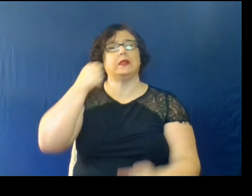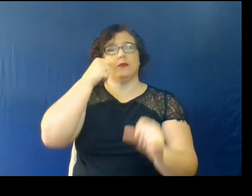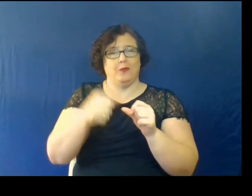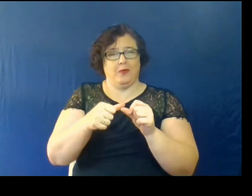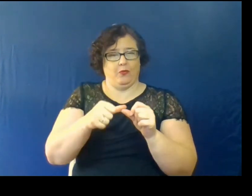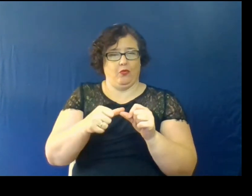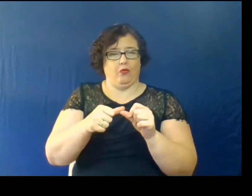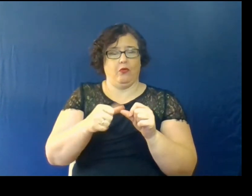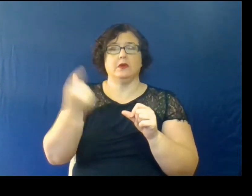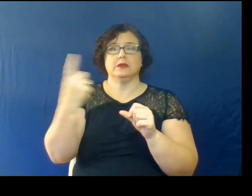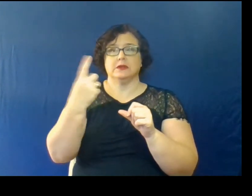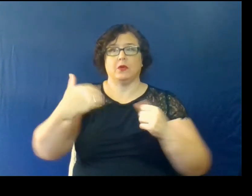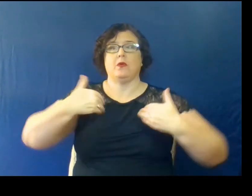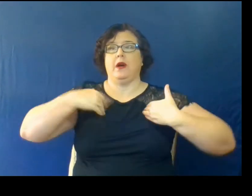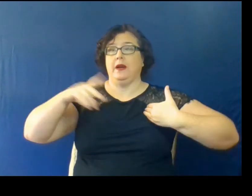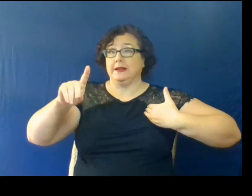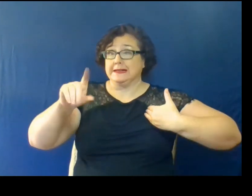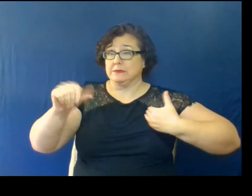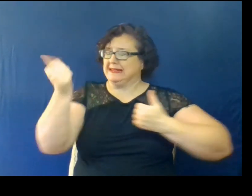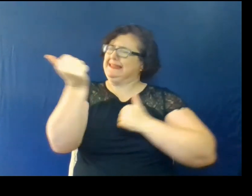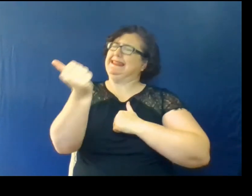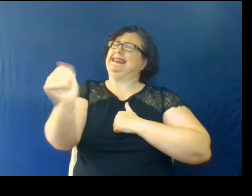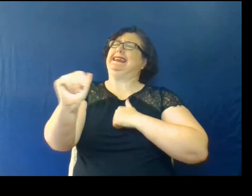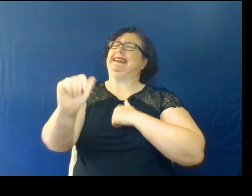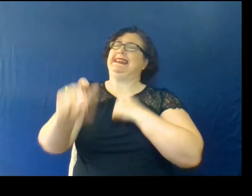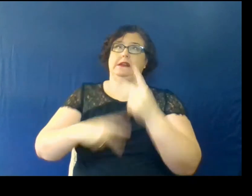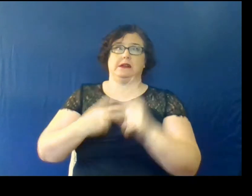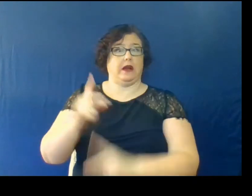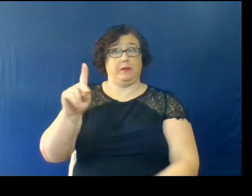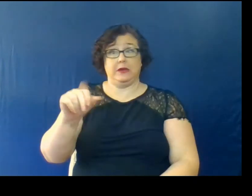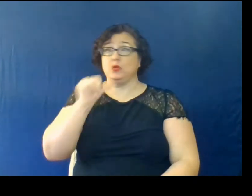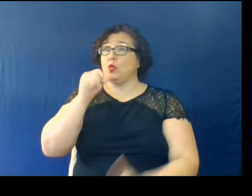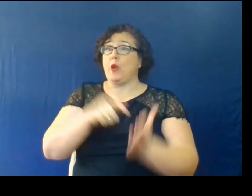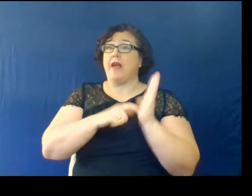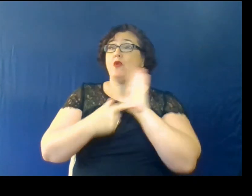a disability, any kind of disability, you don't have to prove your disability. You don't have to